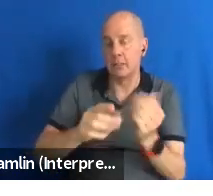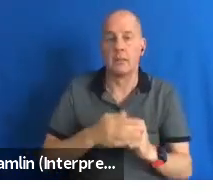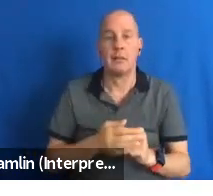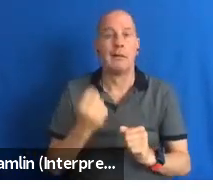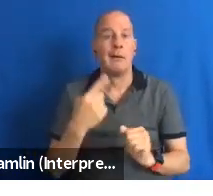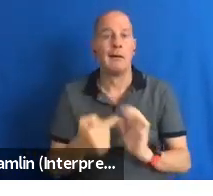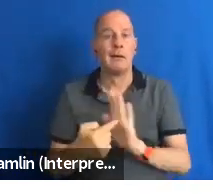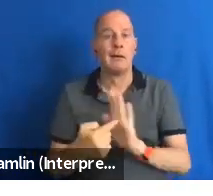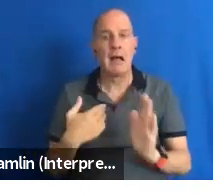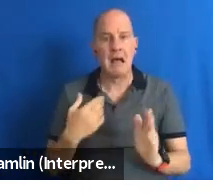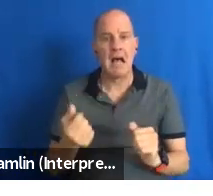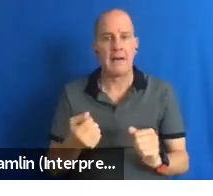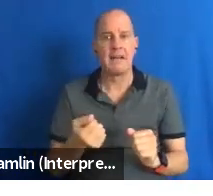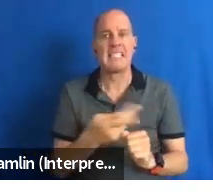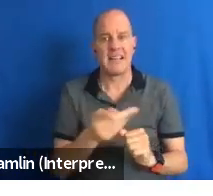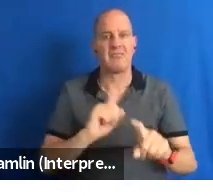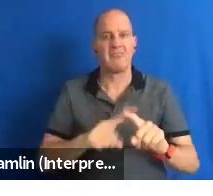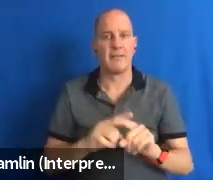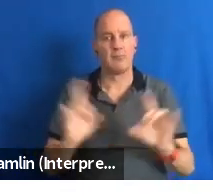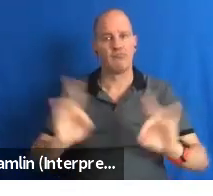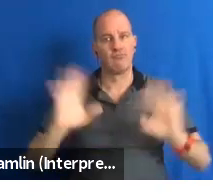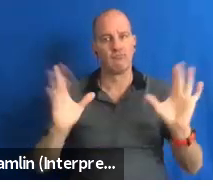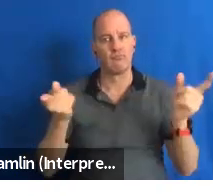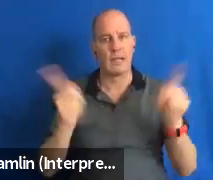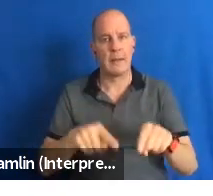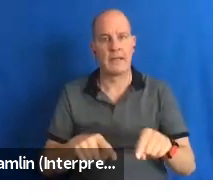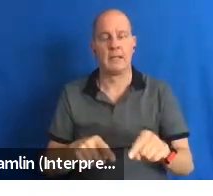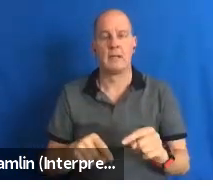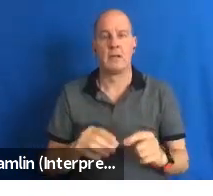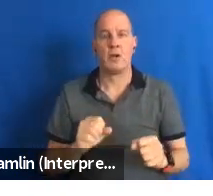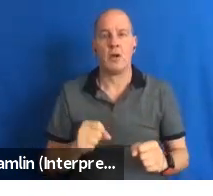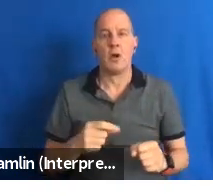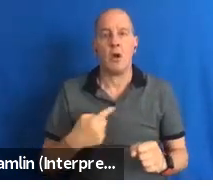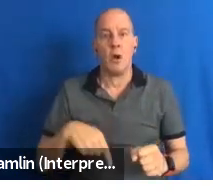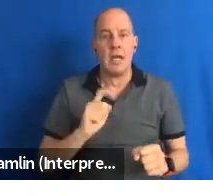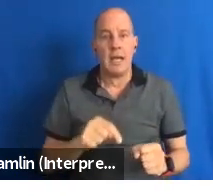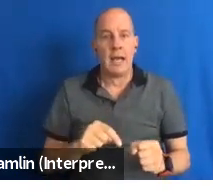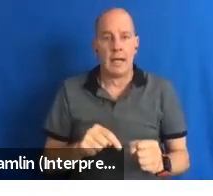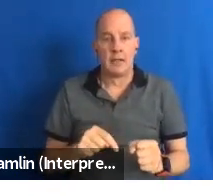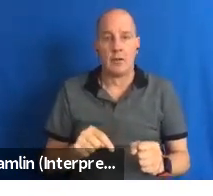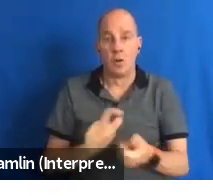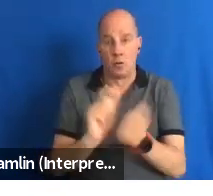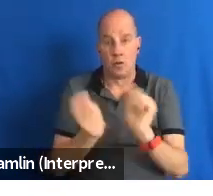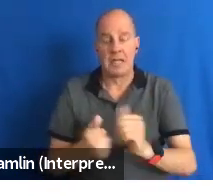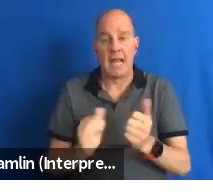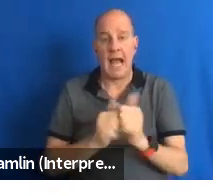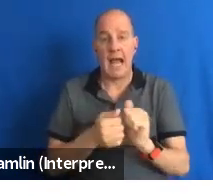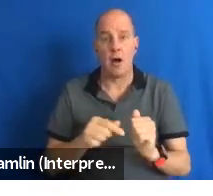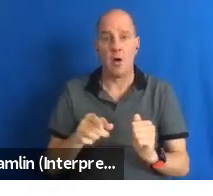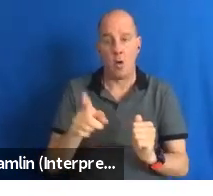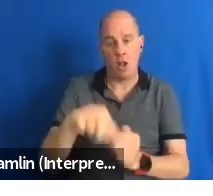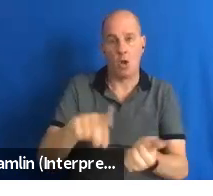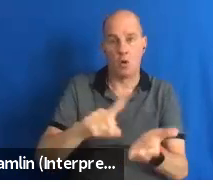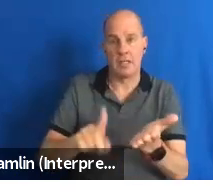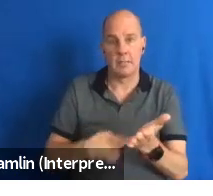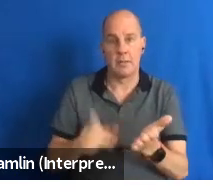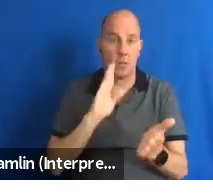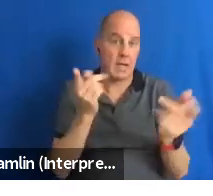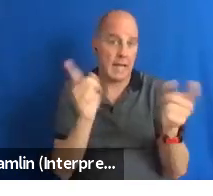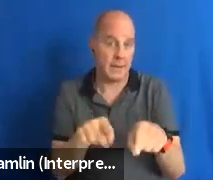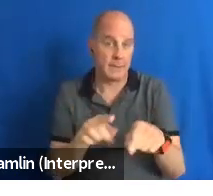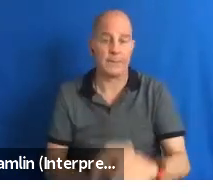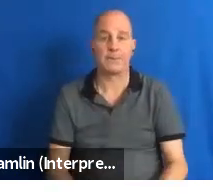of active disasters. So we had to retool how those inspections were occurring. And then all during